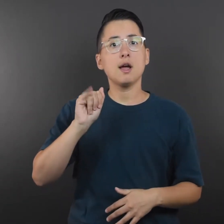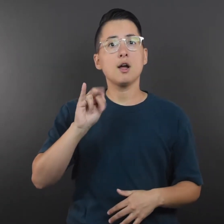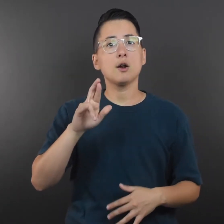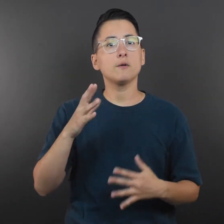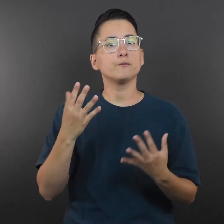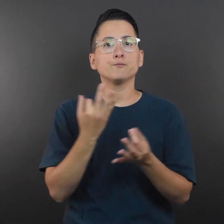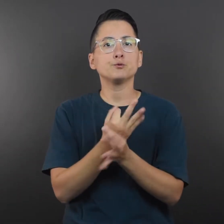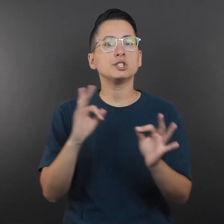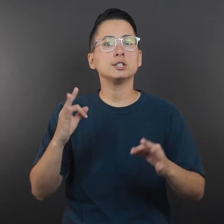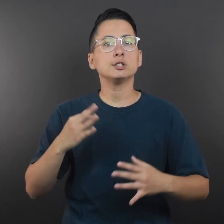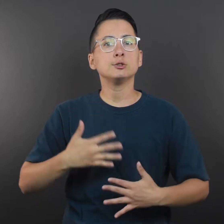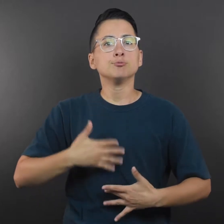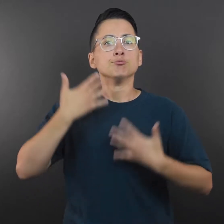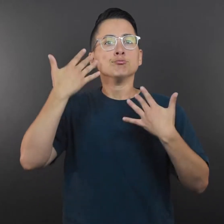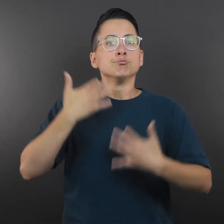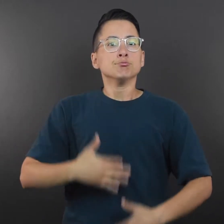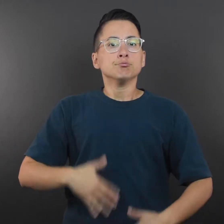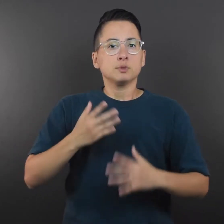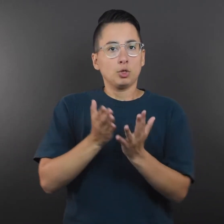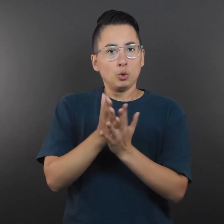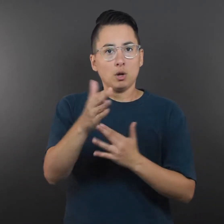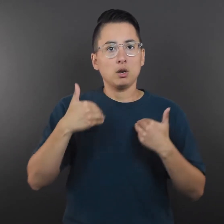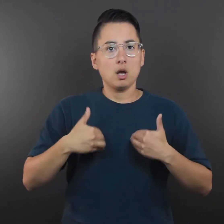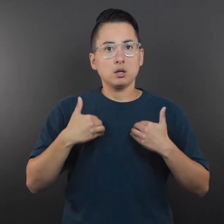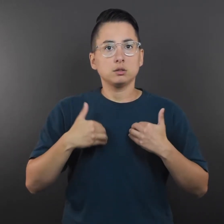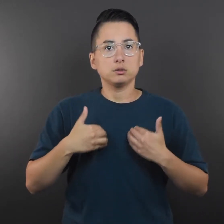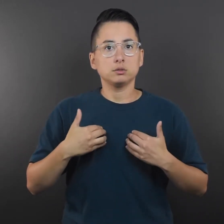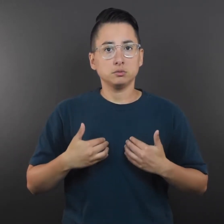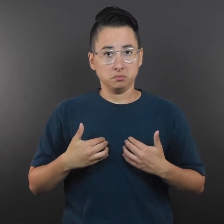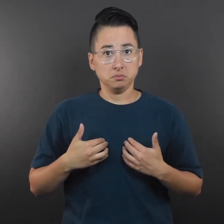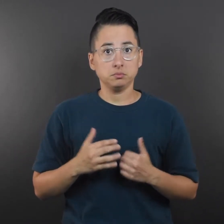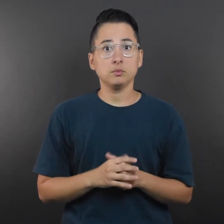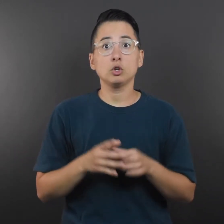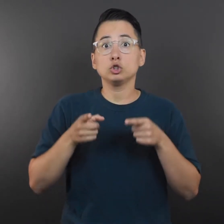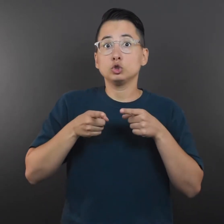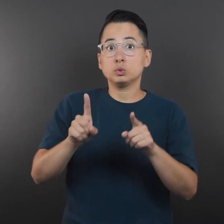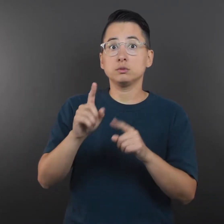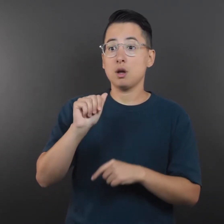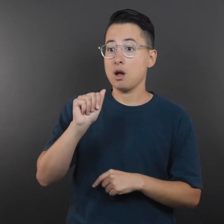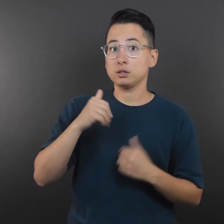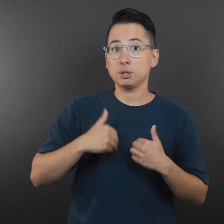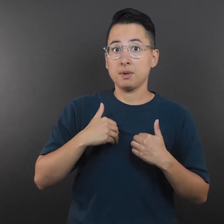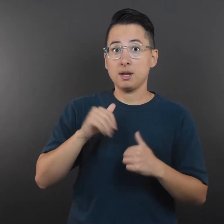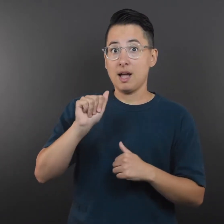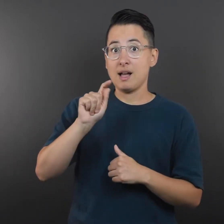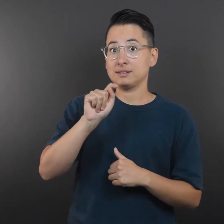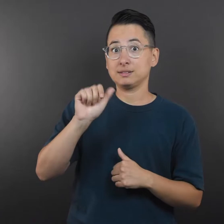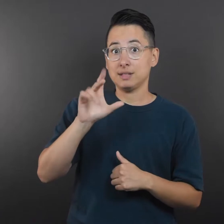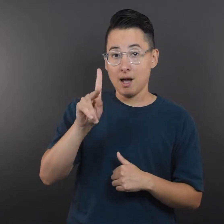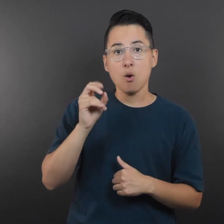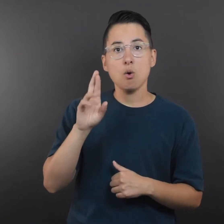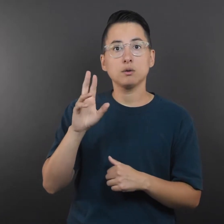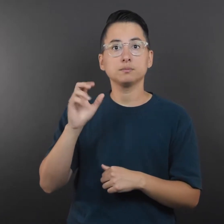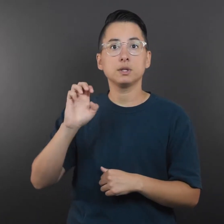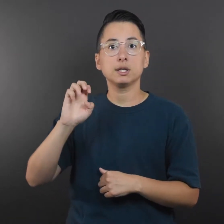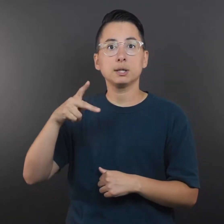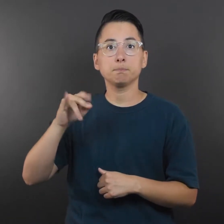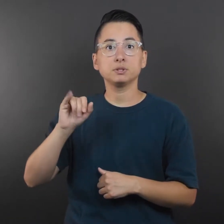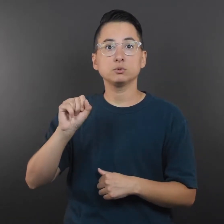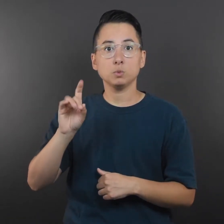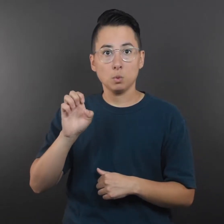freely in and out of the lungs. However, during an asthma attack or episode, swelling of the airway’s